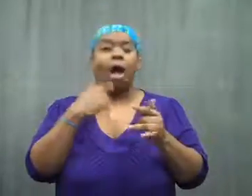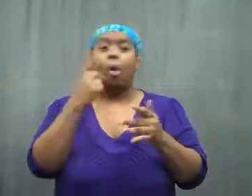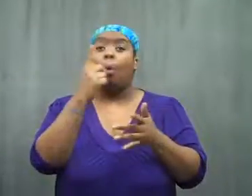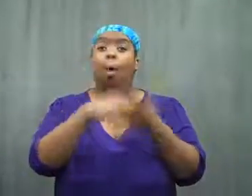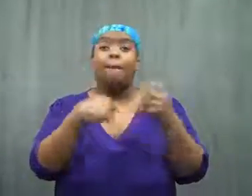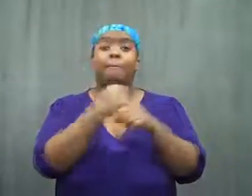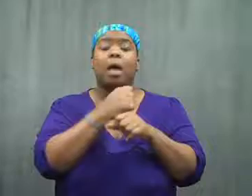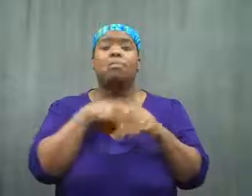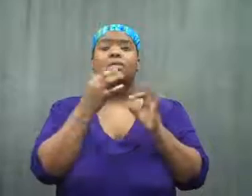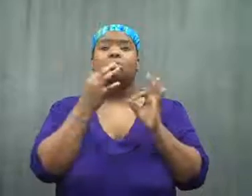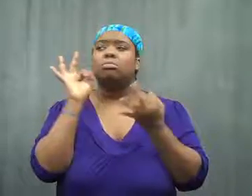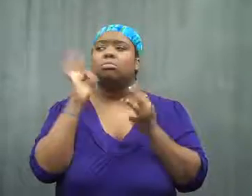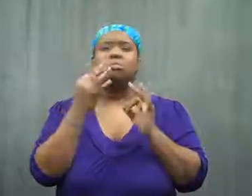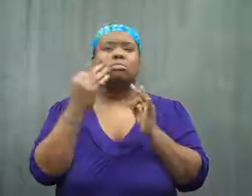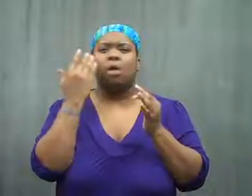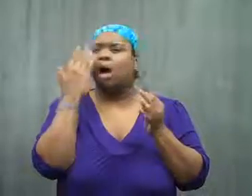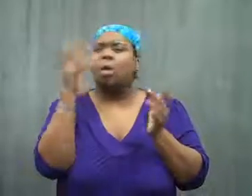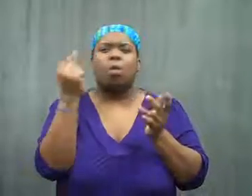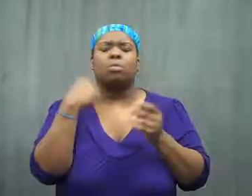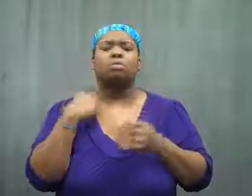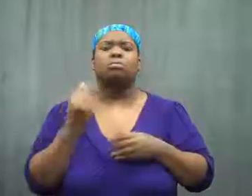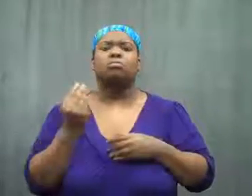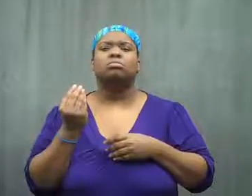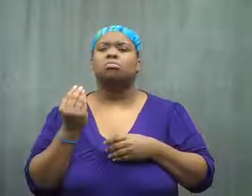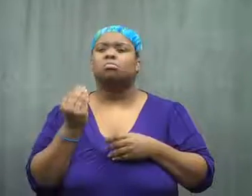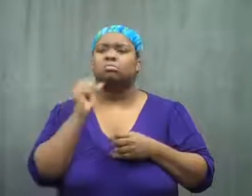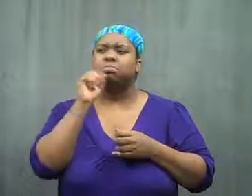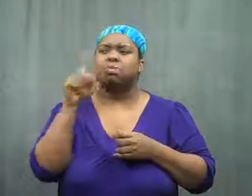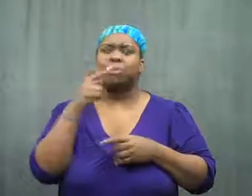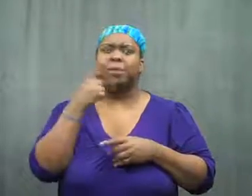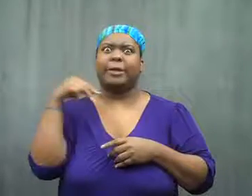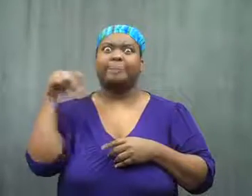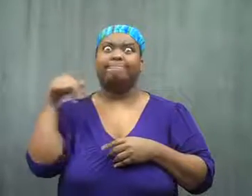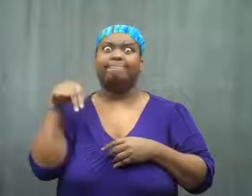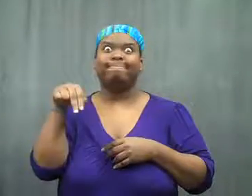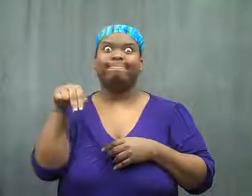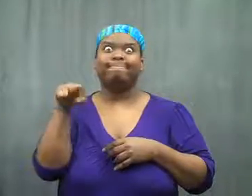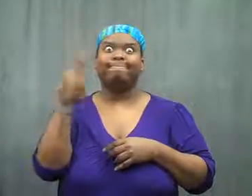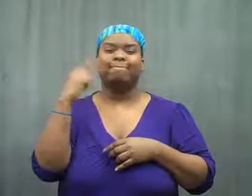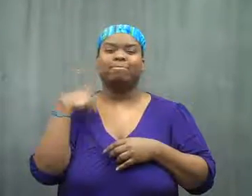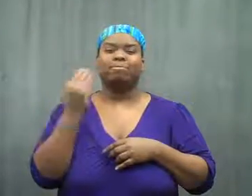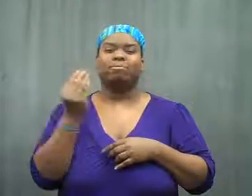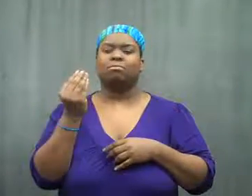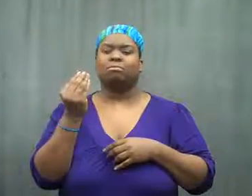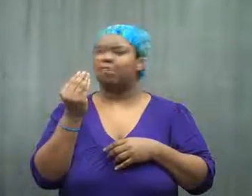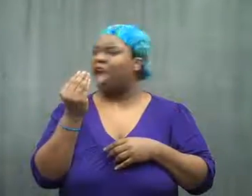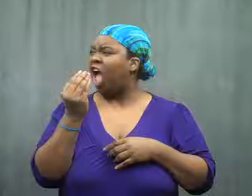I don't know what made me look over, but I glanced over just as his tongue flashed by.